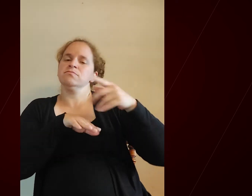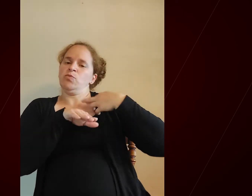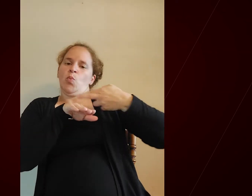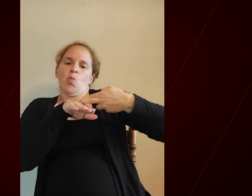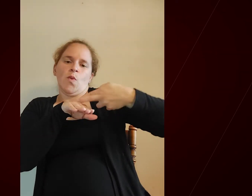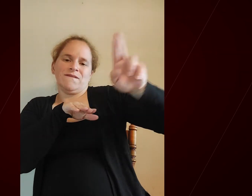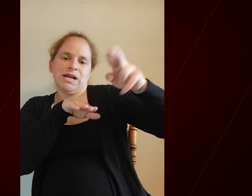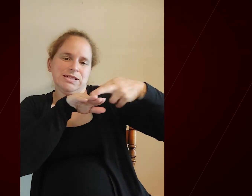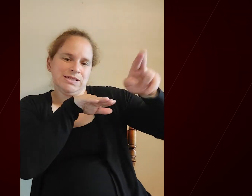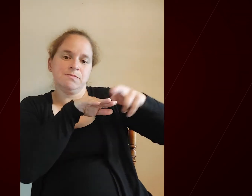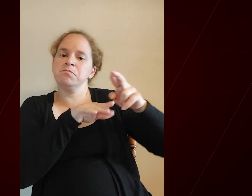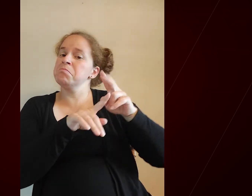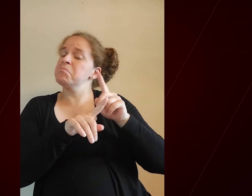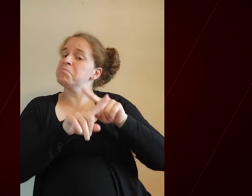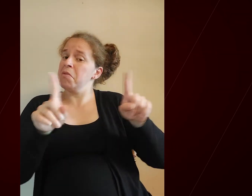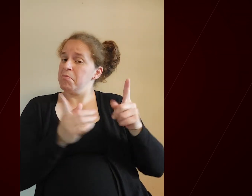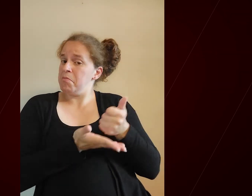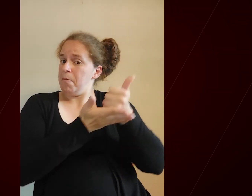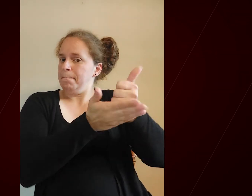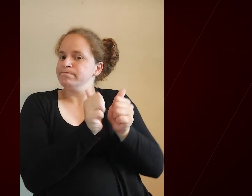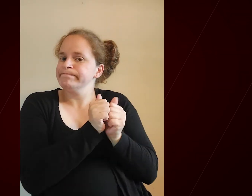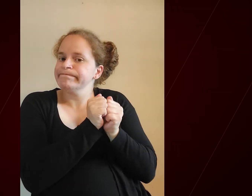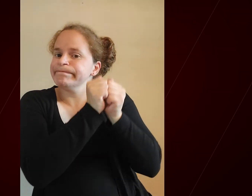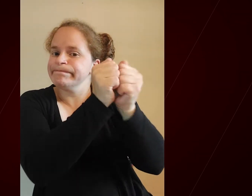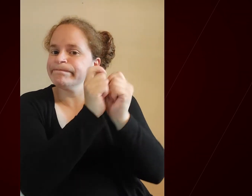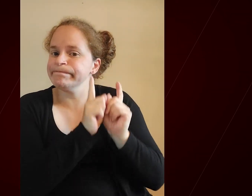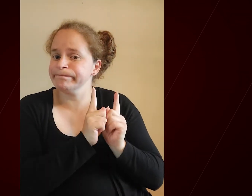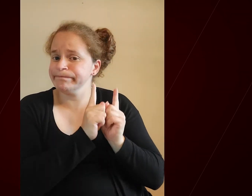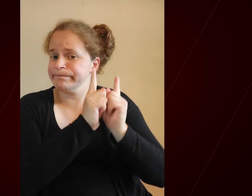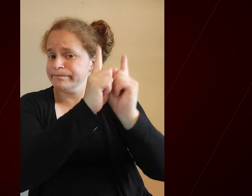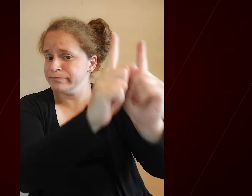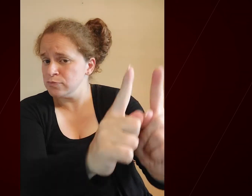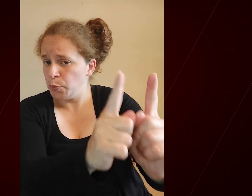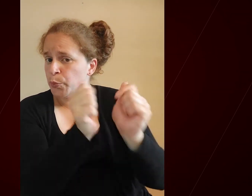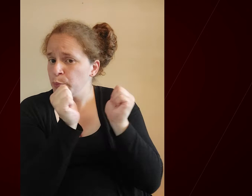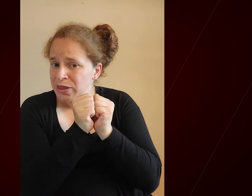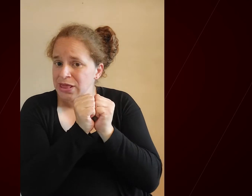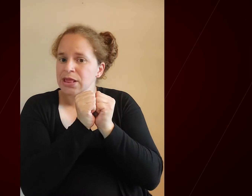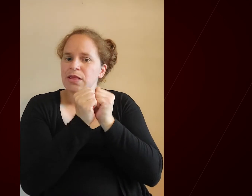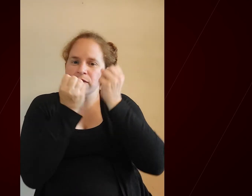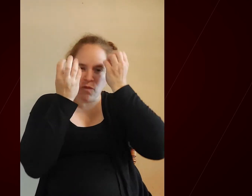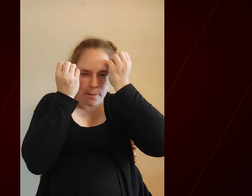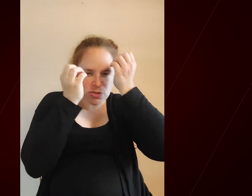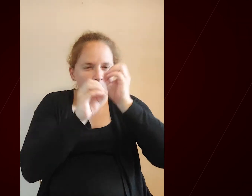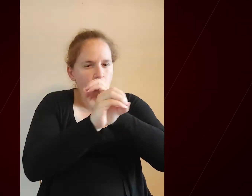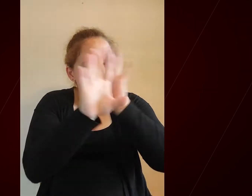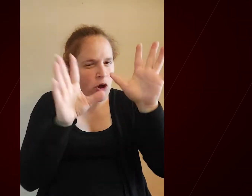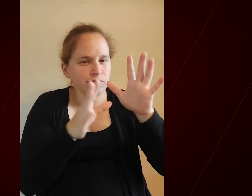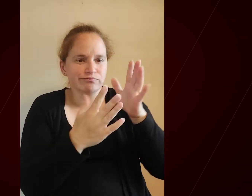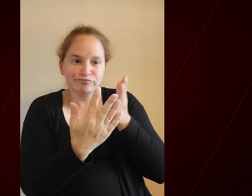we will refer them to the proper place and accompany them. We'll stay and act as a communication facilitator